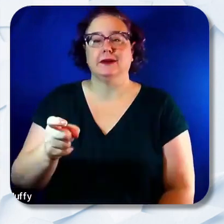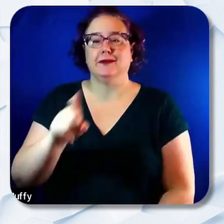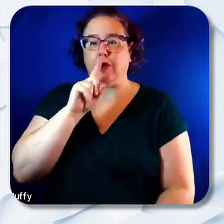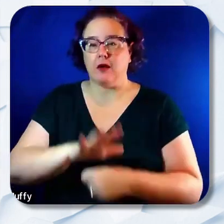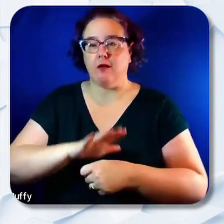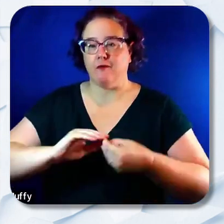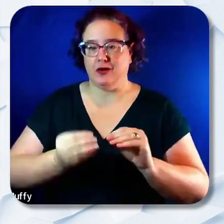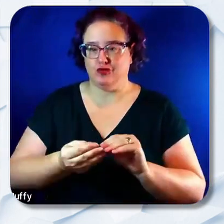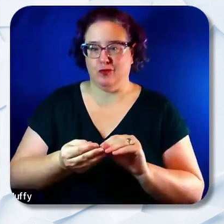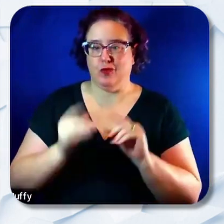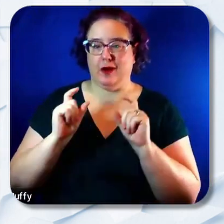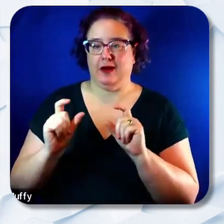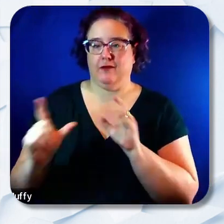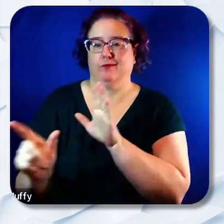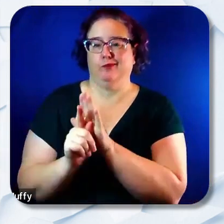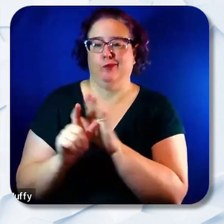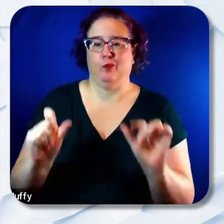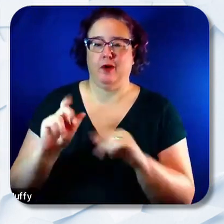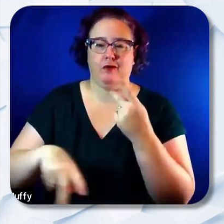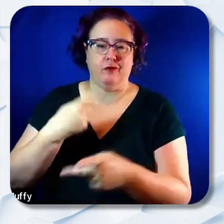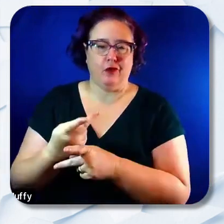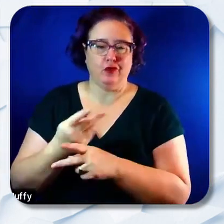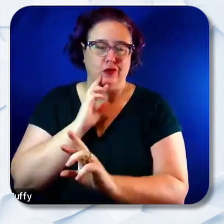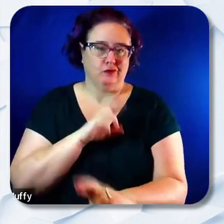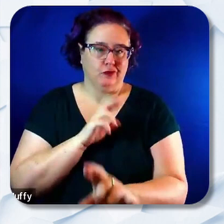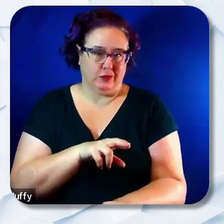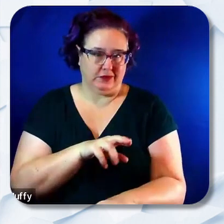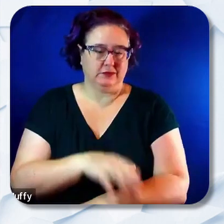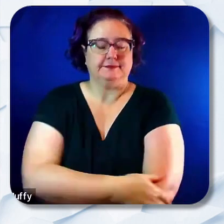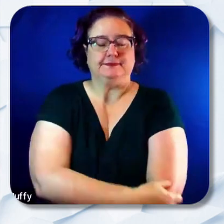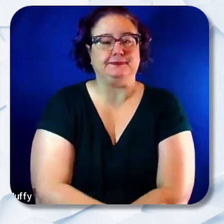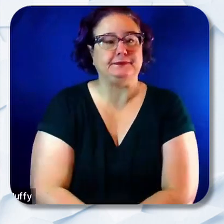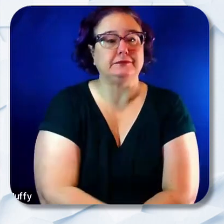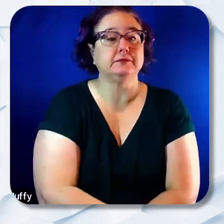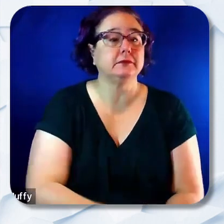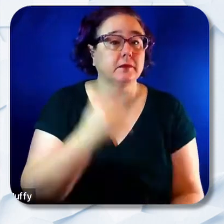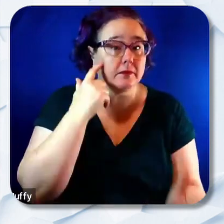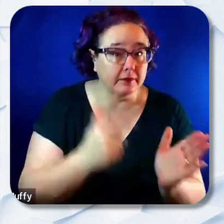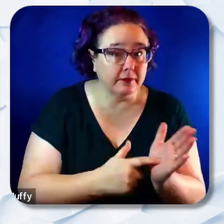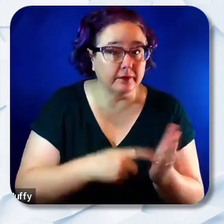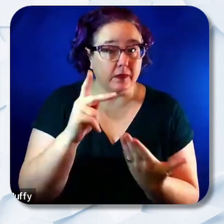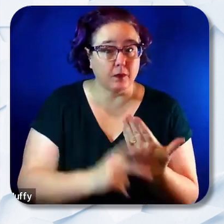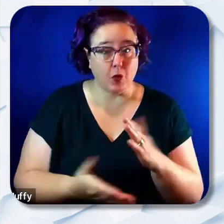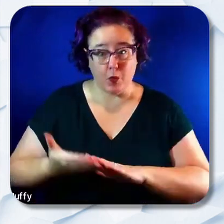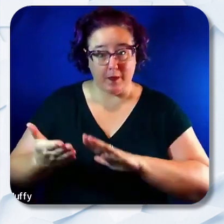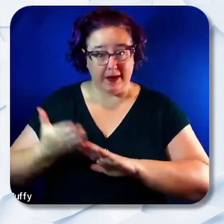version of their responses. Please note that the program administrator's e-mail address will be used to notify each